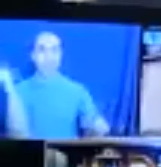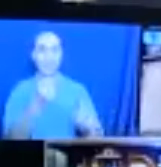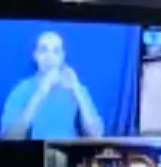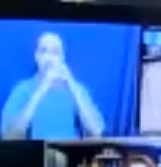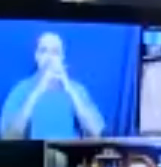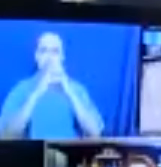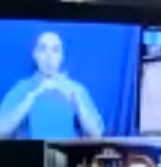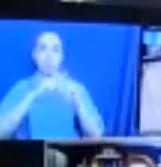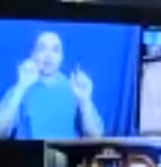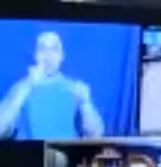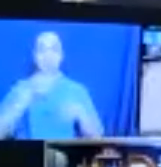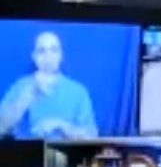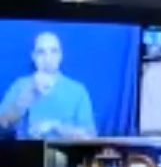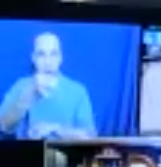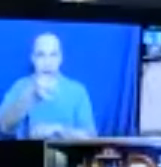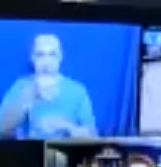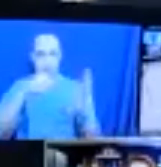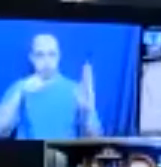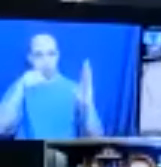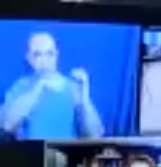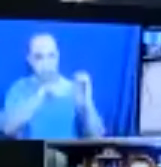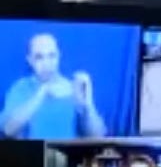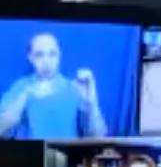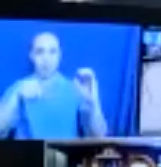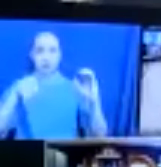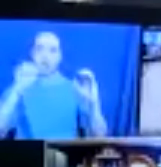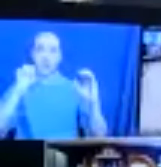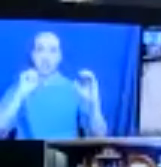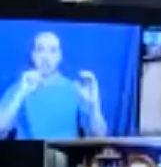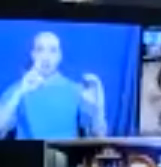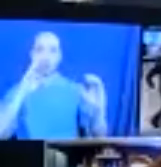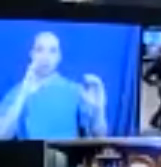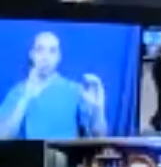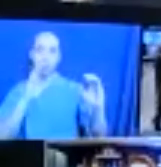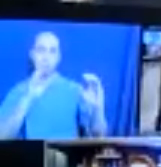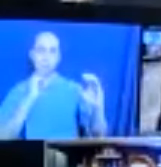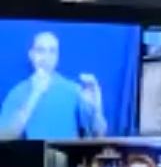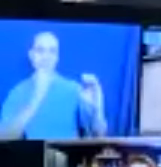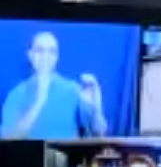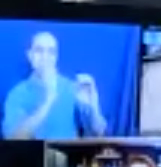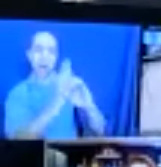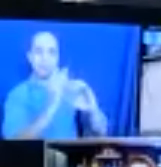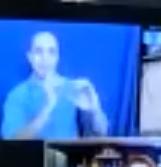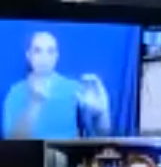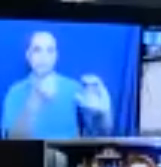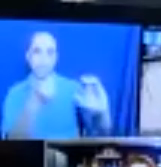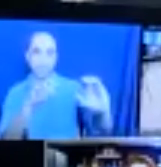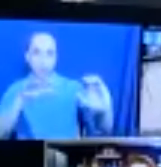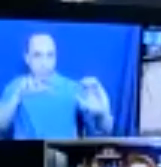THAT IS SO HARD. JAY: YOU ARE WORKING ON YOUR RANGE, YOU ARE MAKING SURE YOU ARE